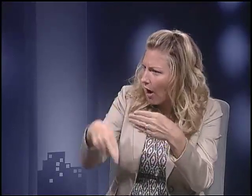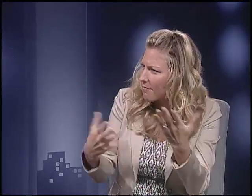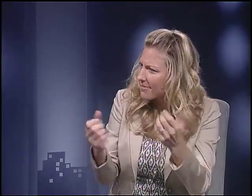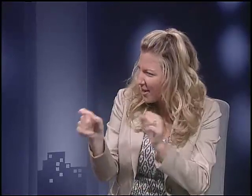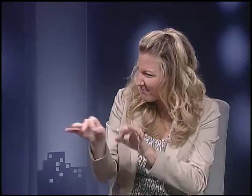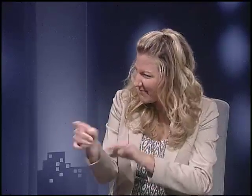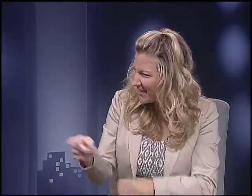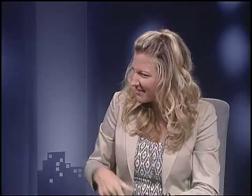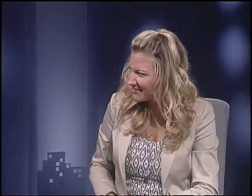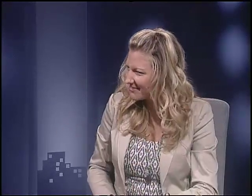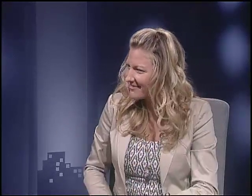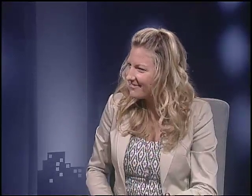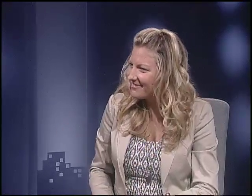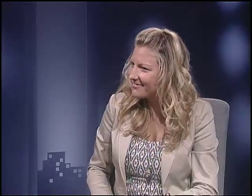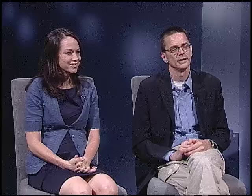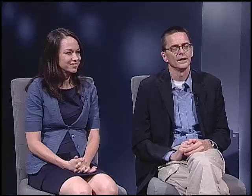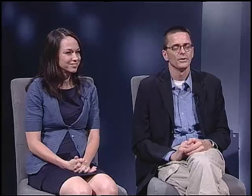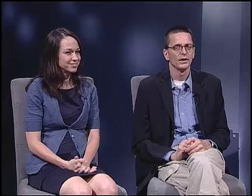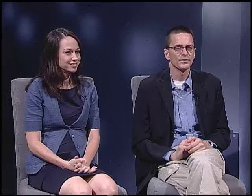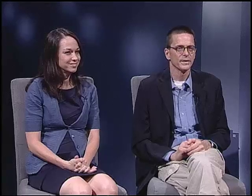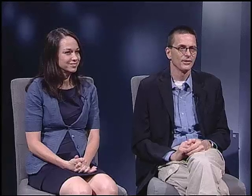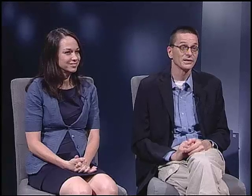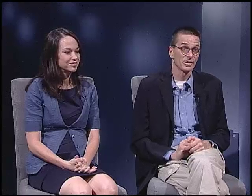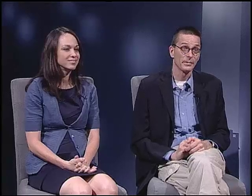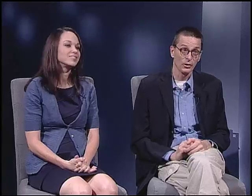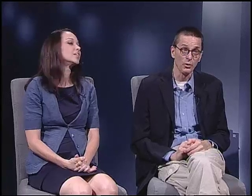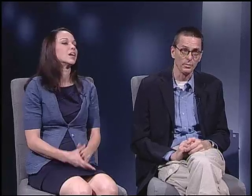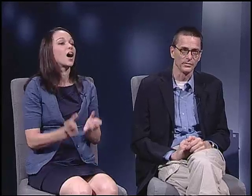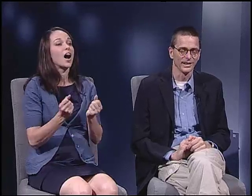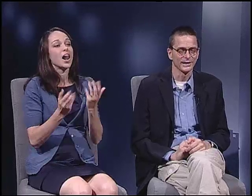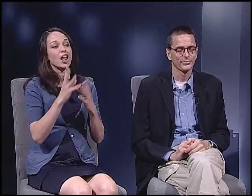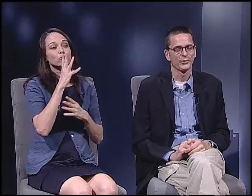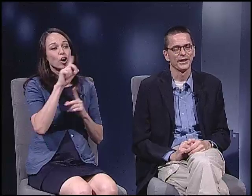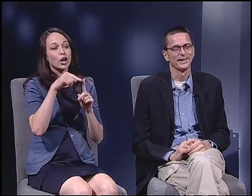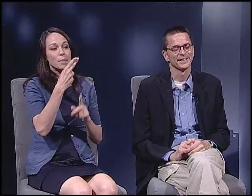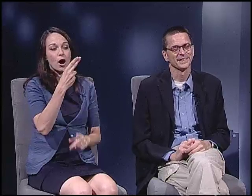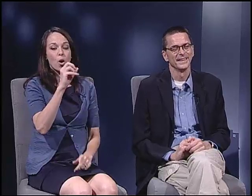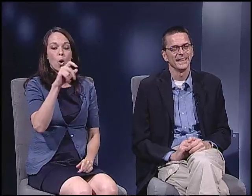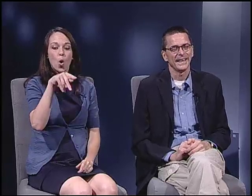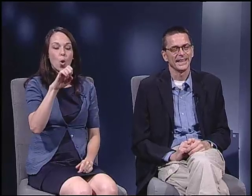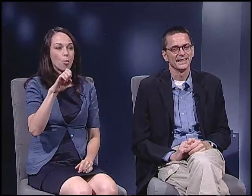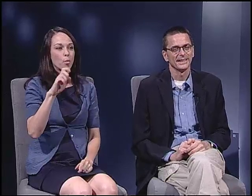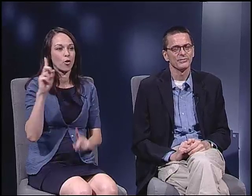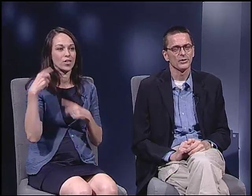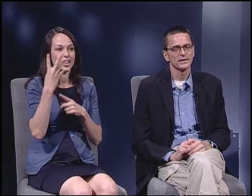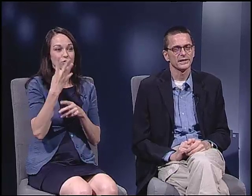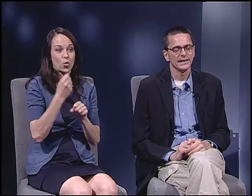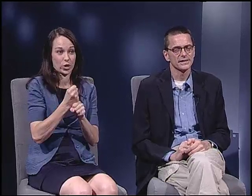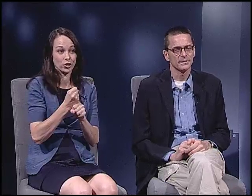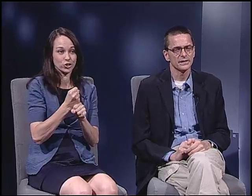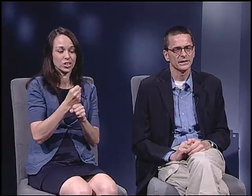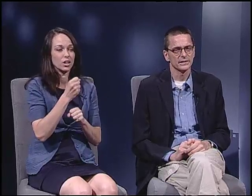for a particular outcome, can you explain that? Well, there's been a lot of talk about hope over the last four years and of course, in some sense,